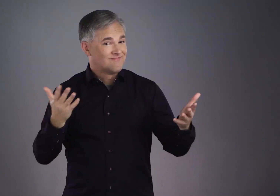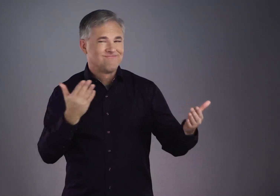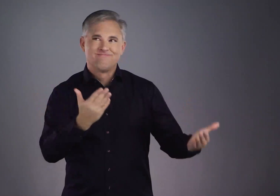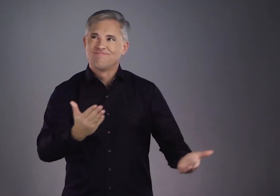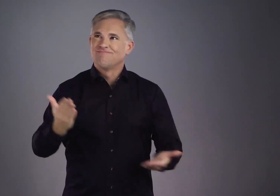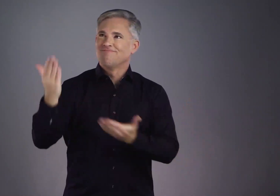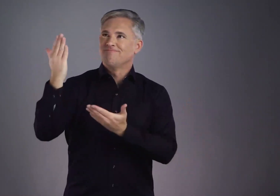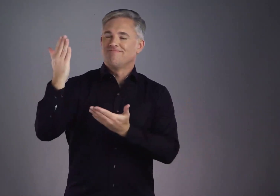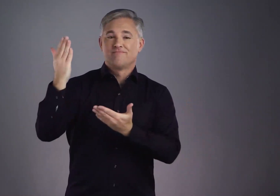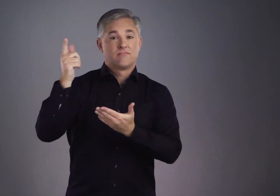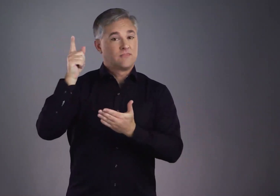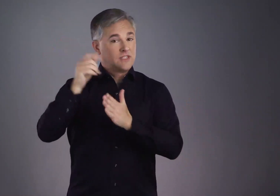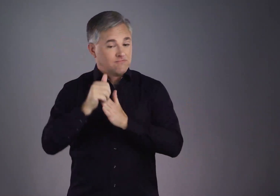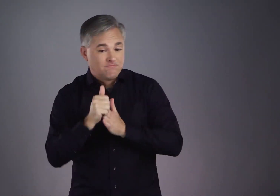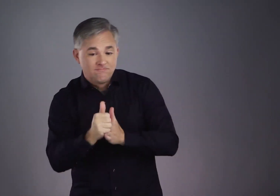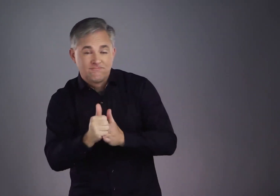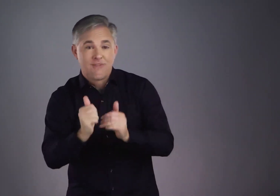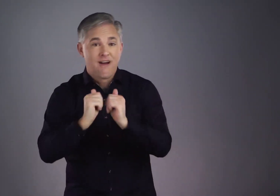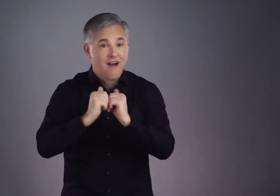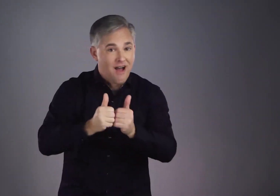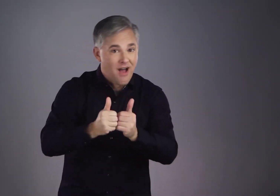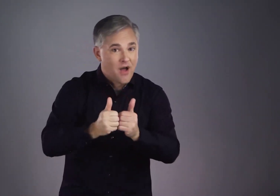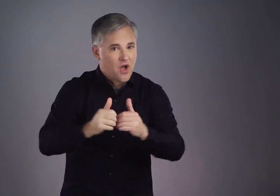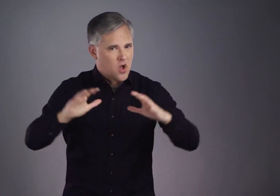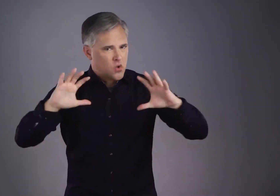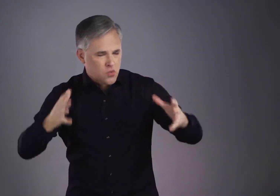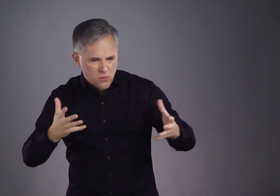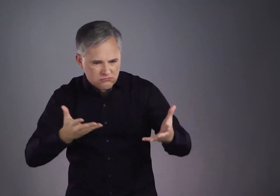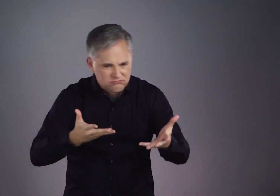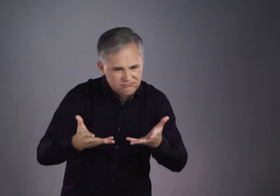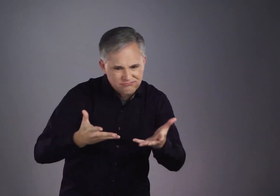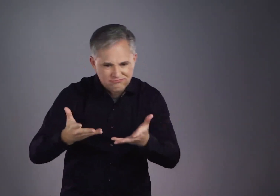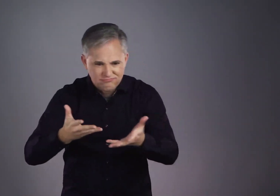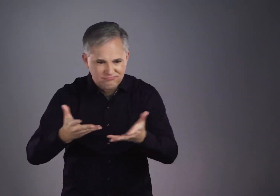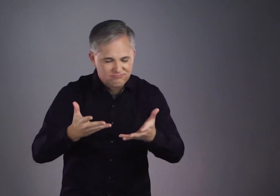a loving God as He may express Himself in our group conscience.